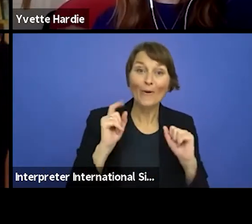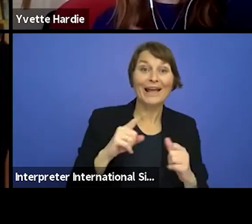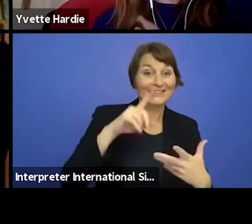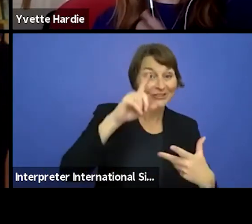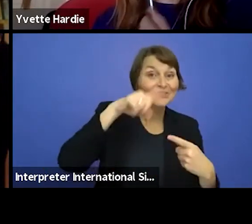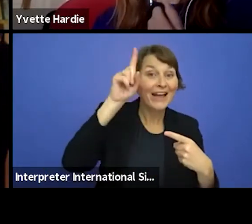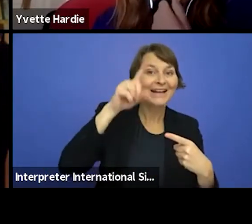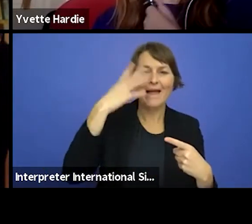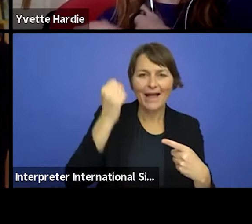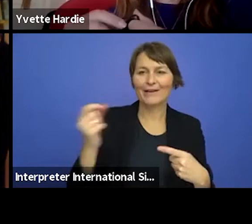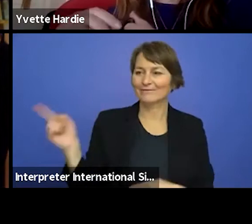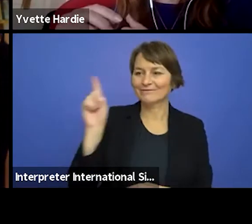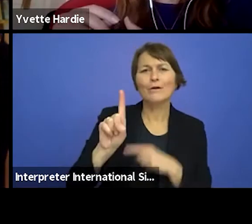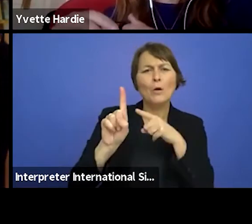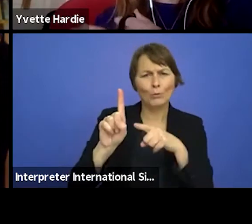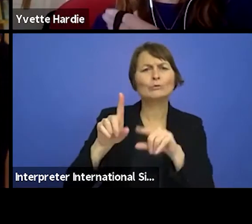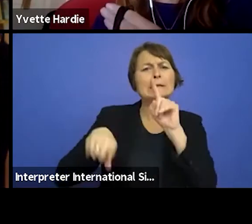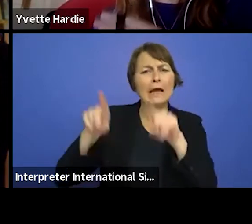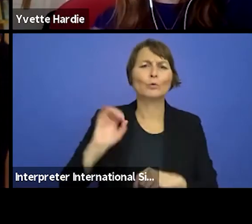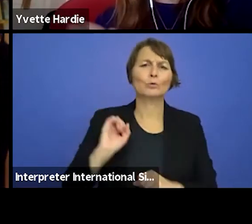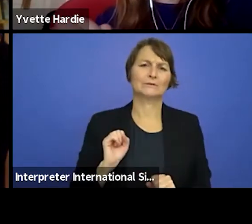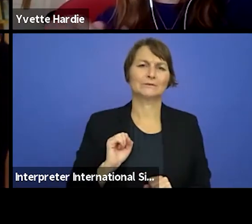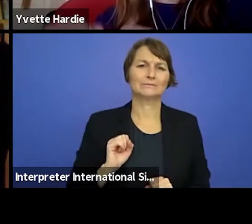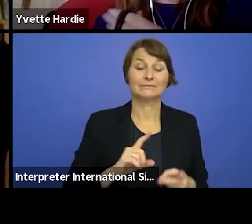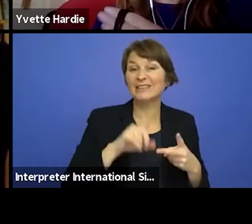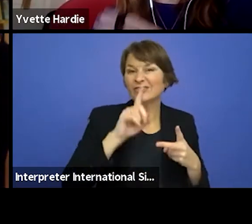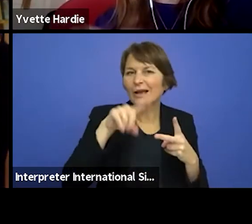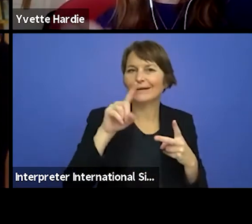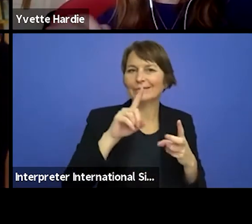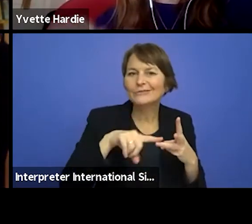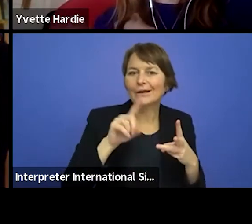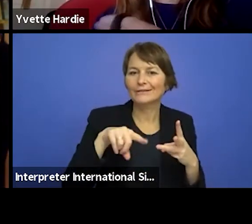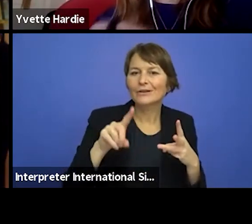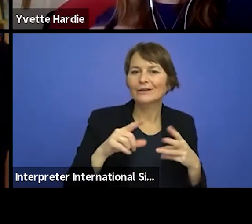you know what I mean and this person was diverse, it should be part of the landscape not ou know